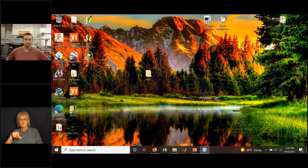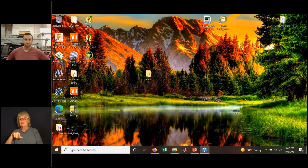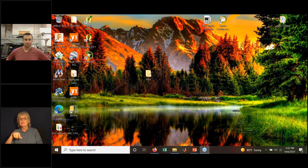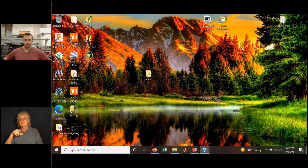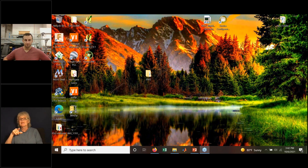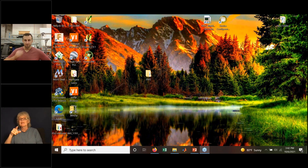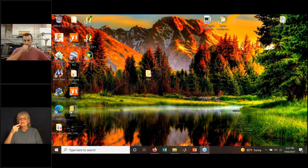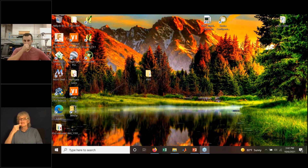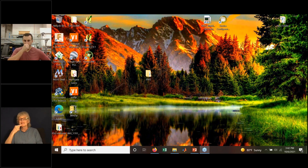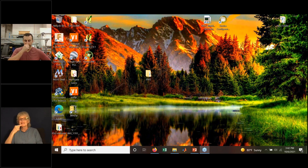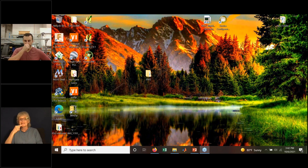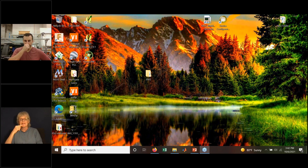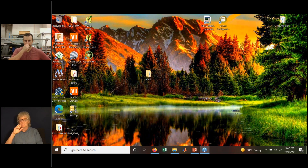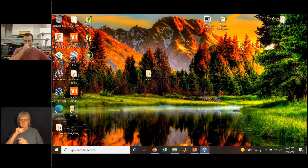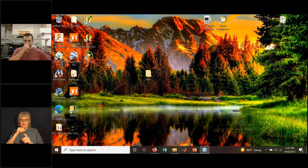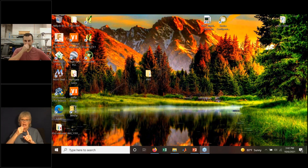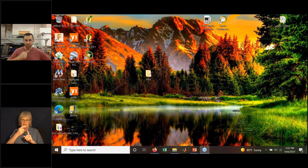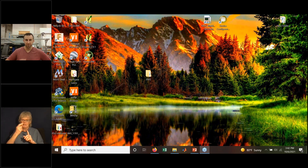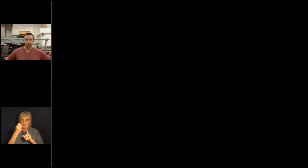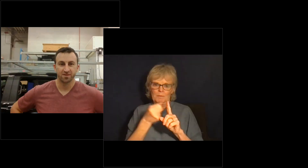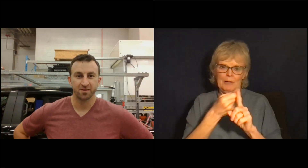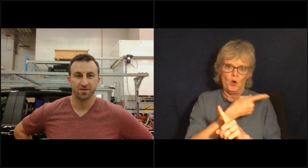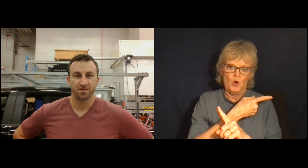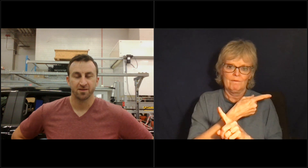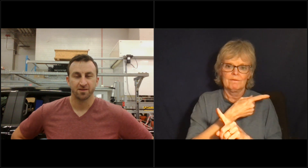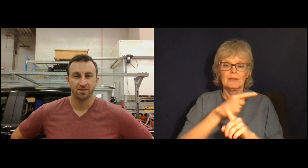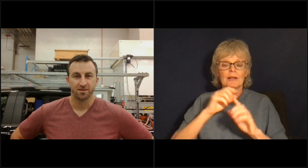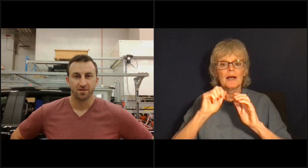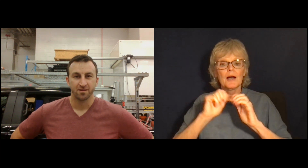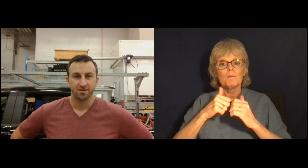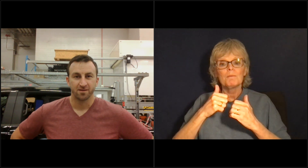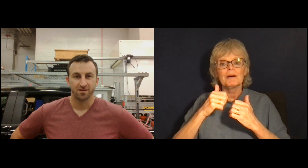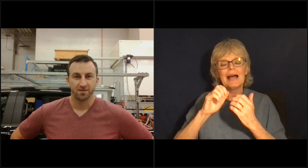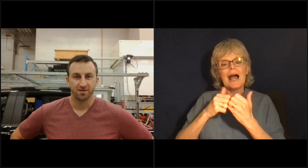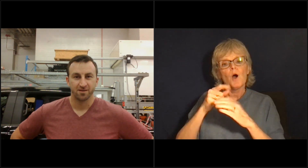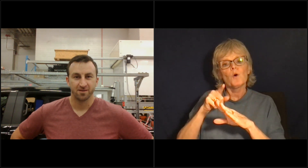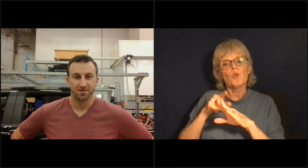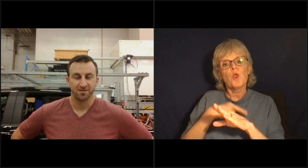"This isn't hurricane related, but how long is it safe to watch a storm coming in?"